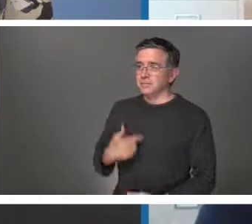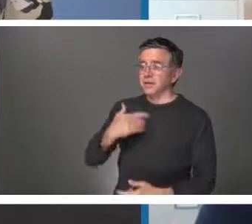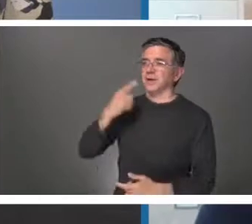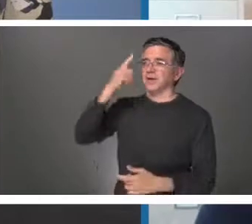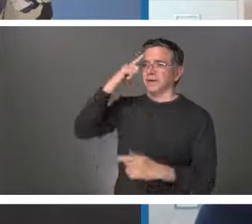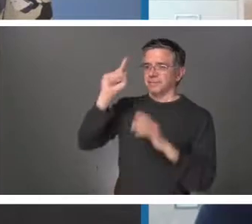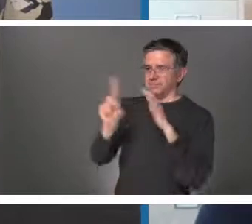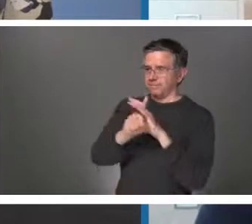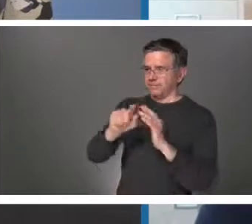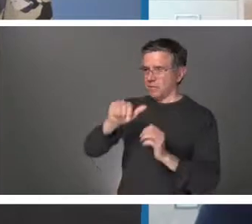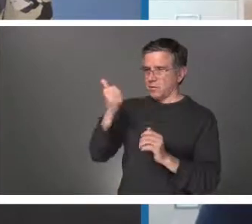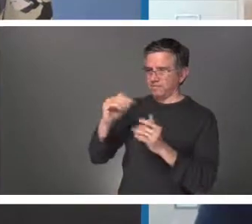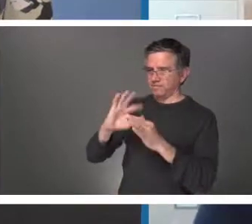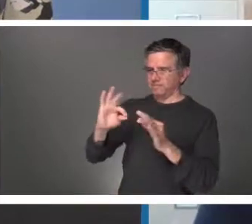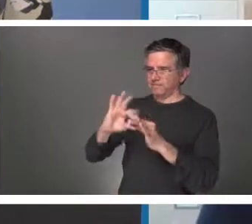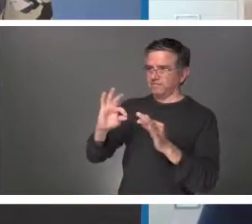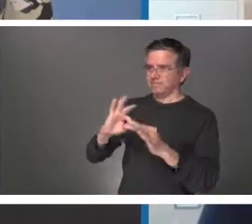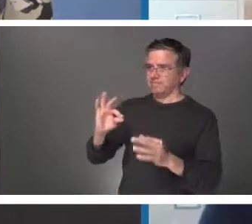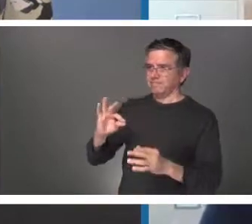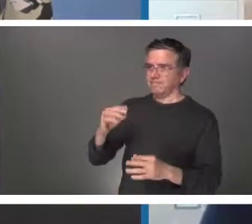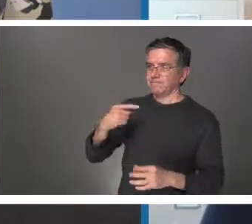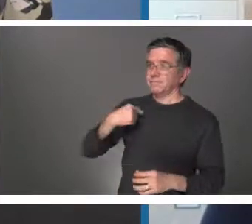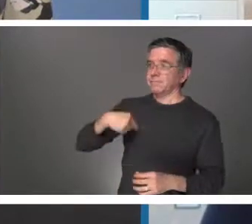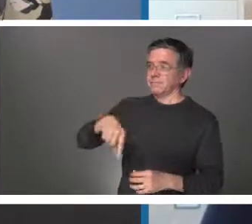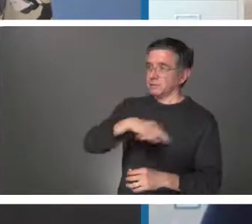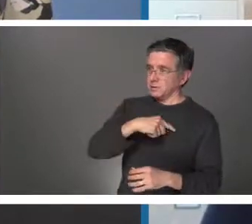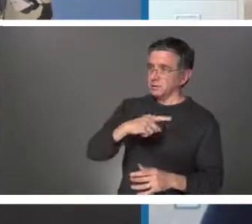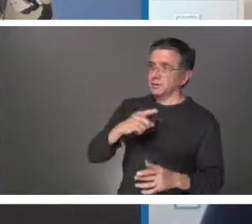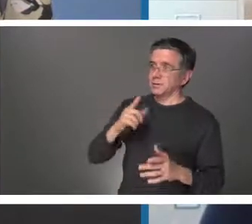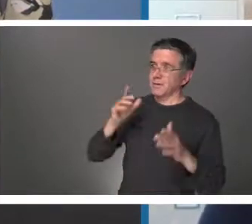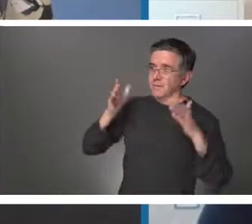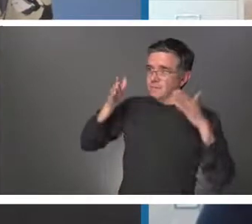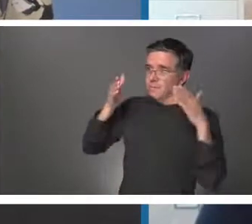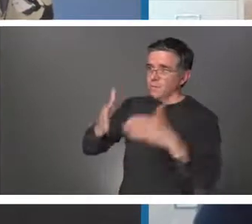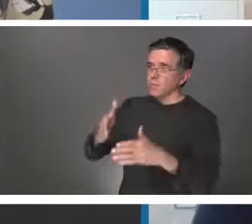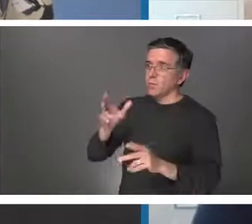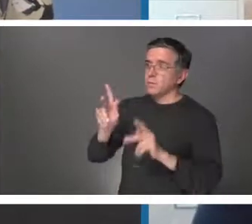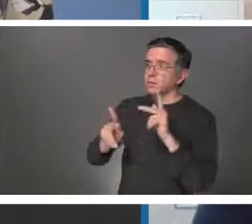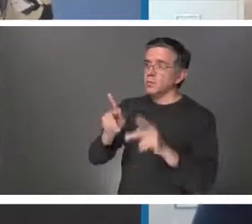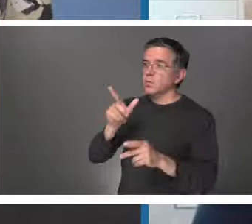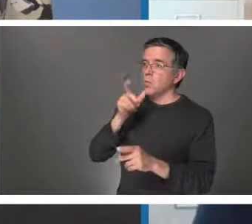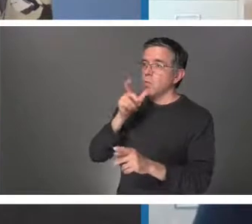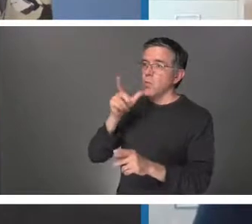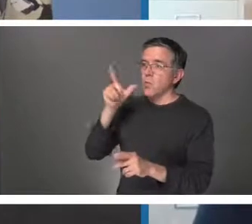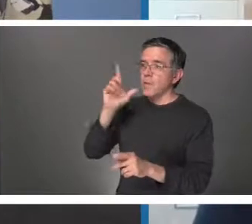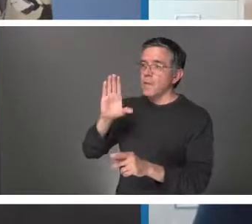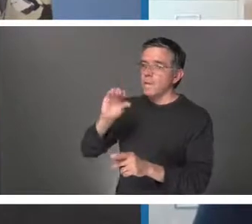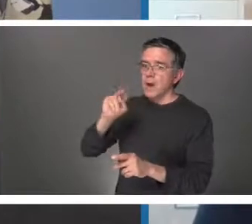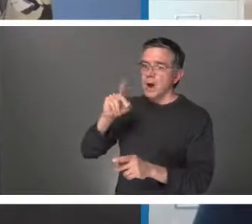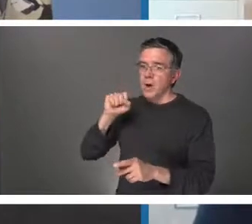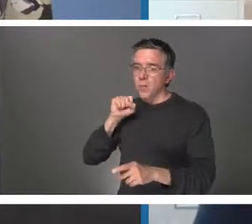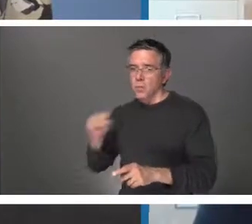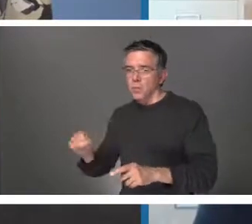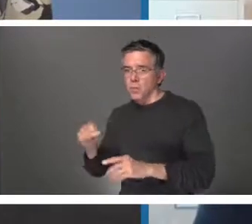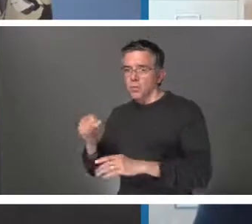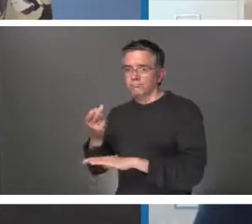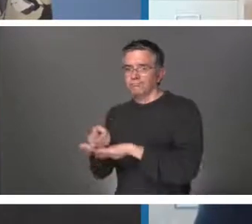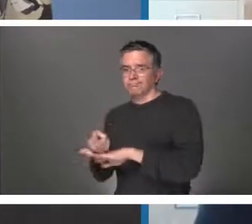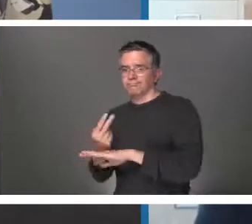specifically to identify homebound individuals around the county, who are homebound, not only mobility-wise,